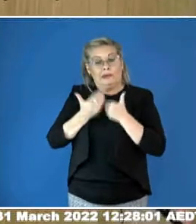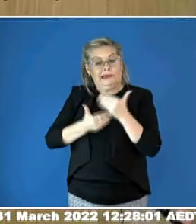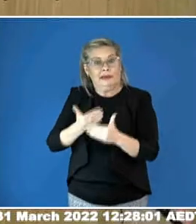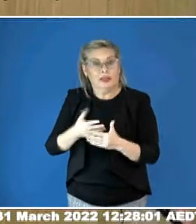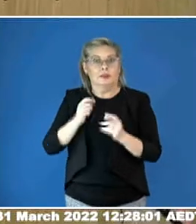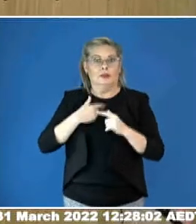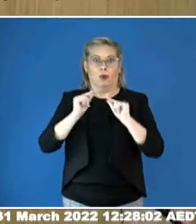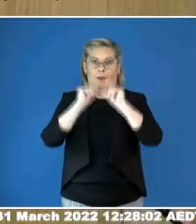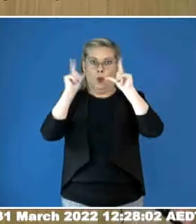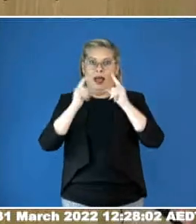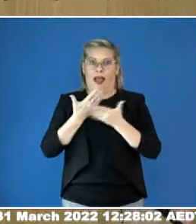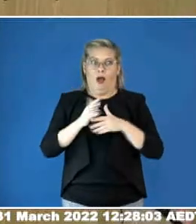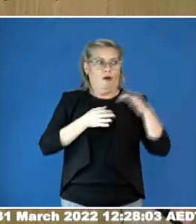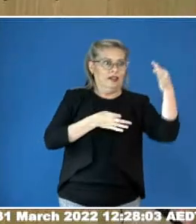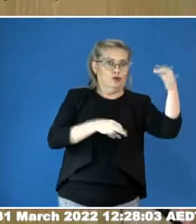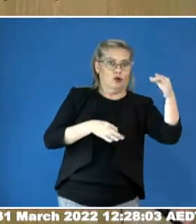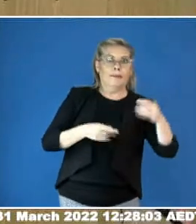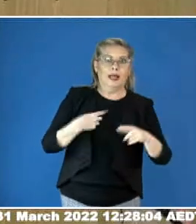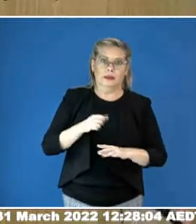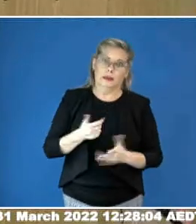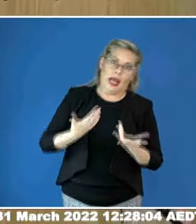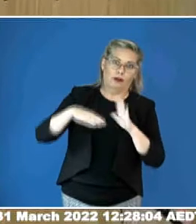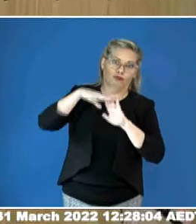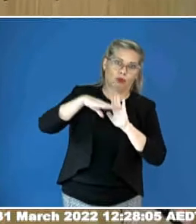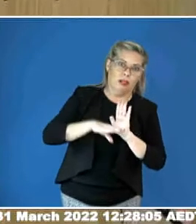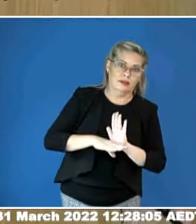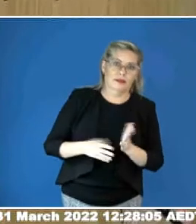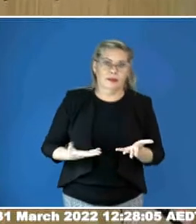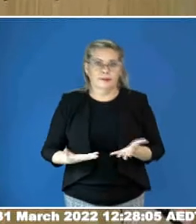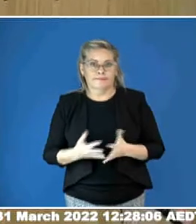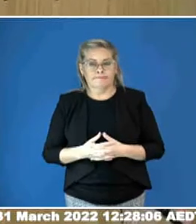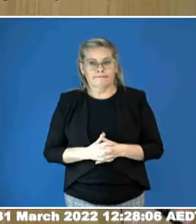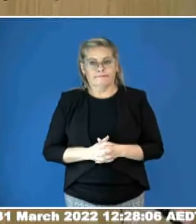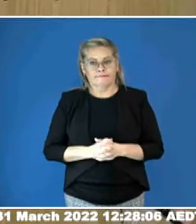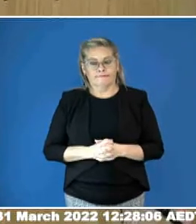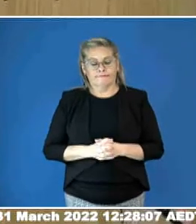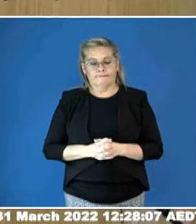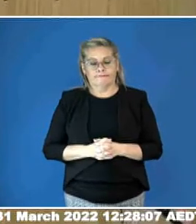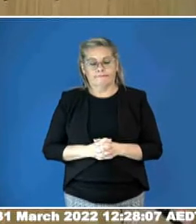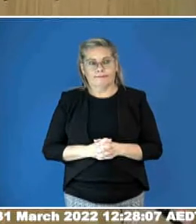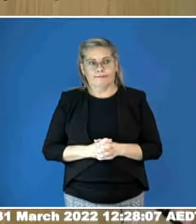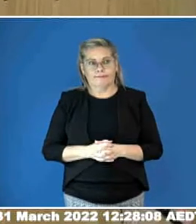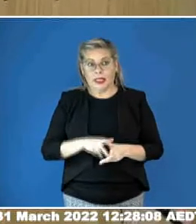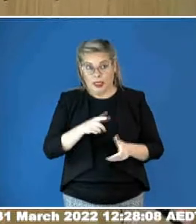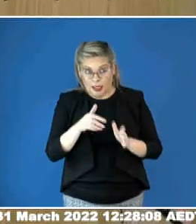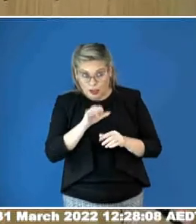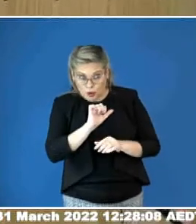What have you done to ensure that members of staff who are answerable or report